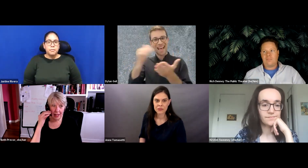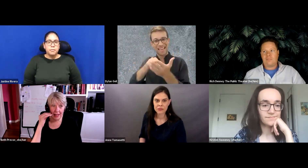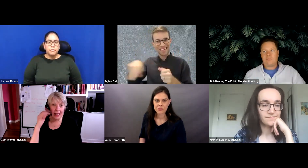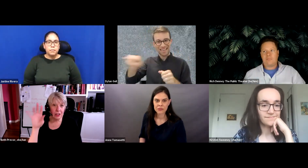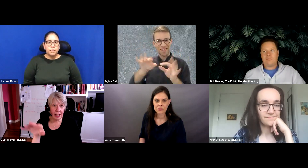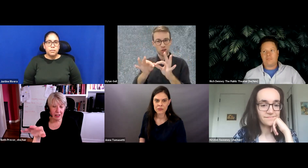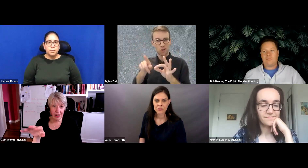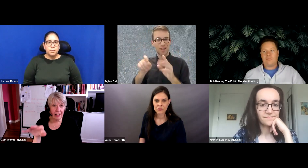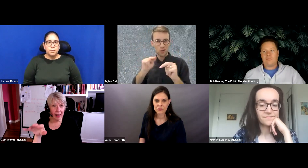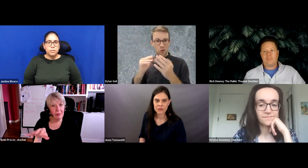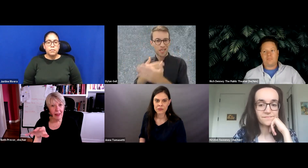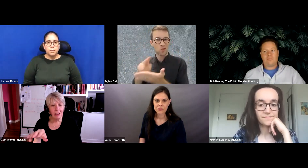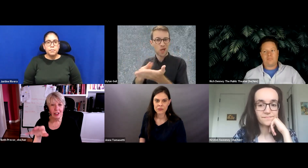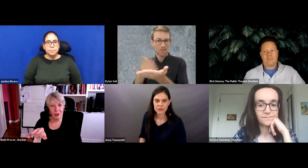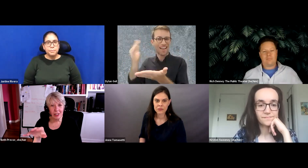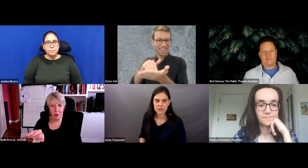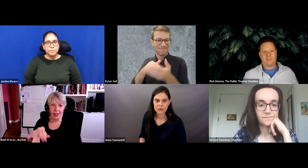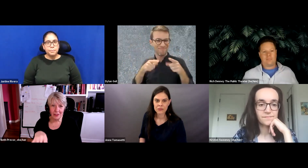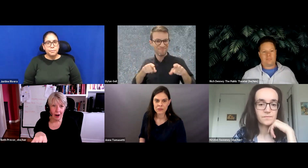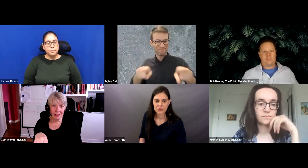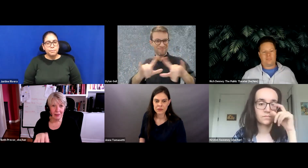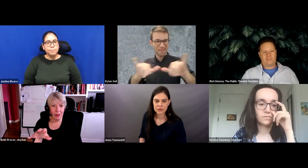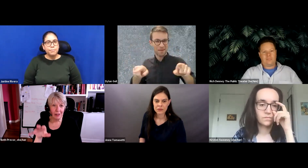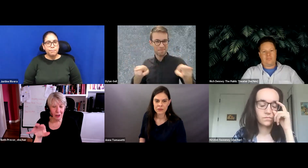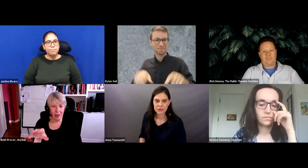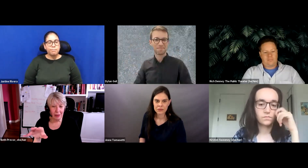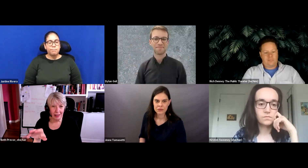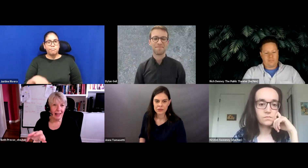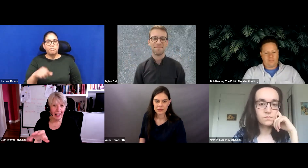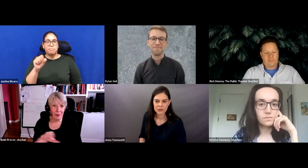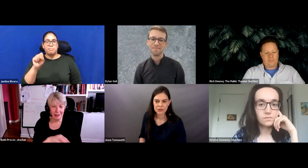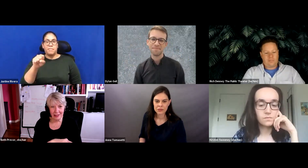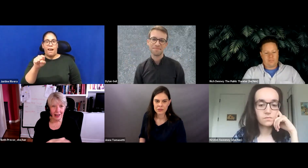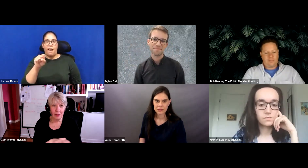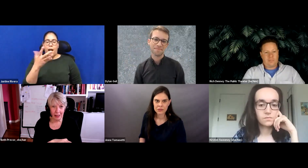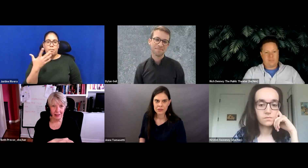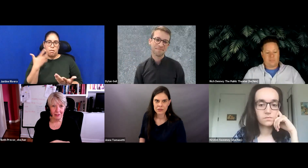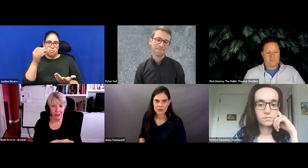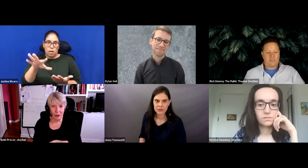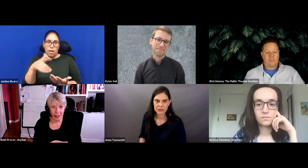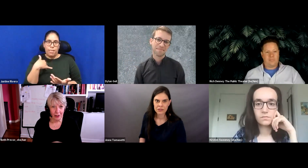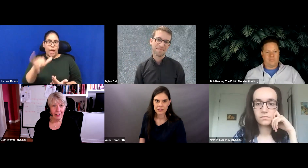And I just want to answer that. I mean, that was a huge surprise for us, and we were incredibly, as was everybody, very grateful.